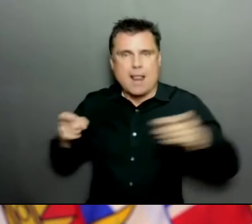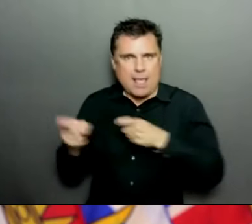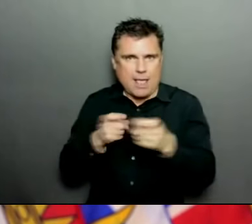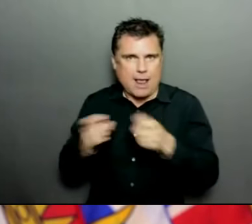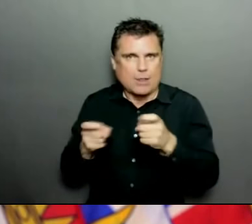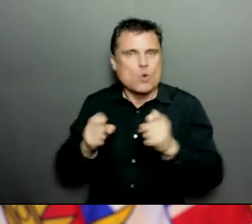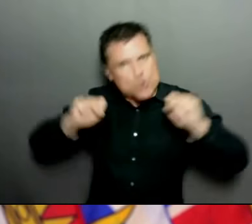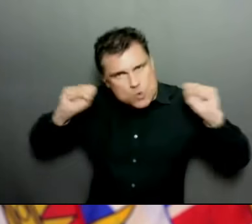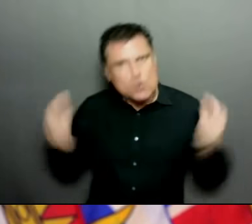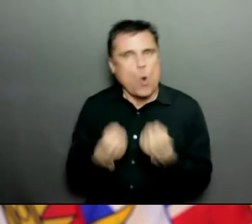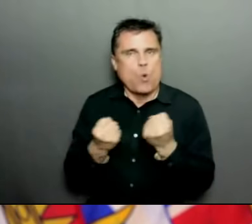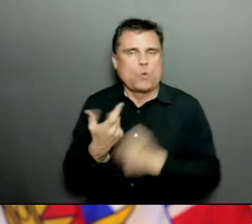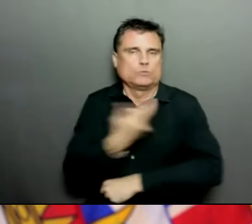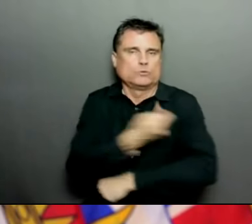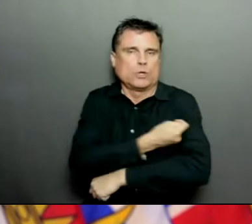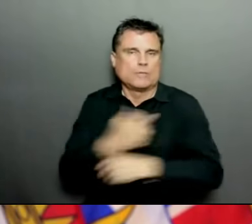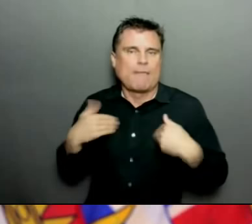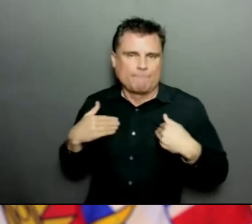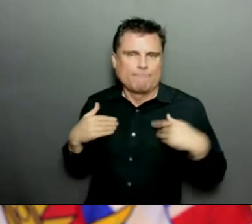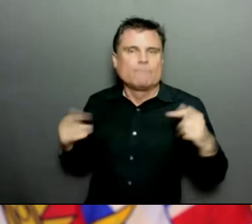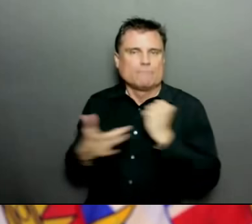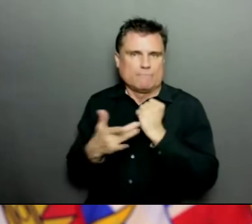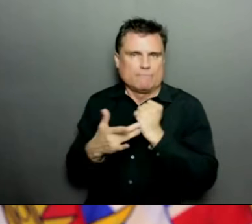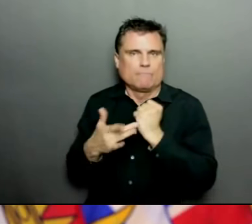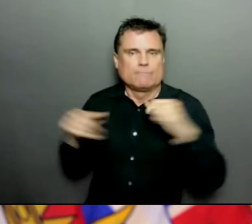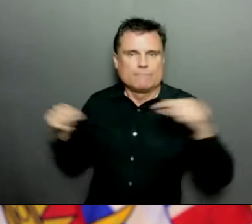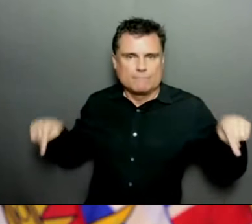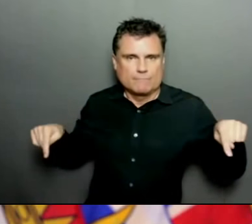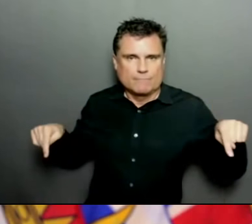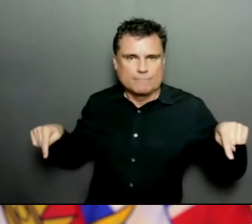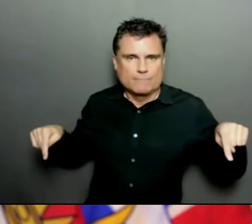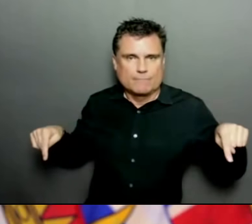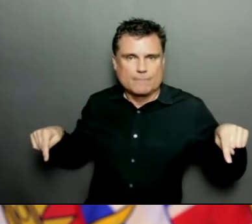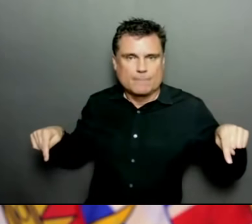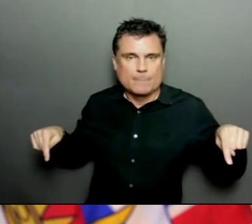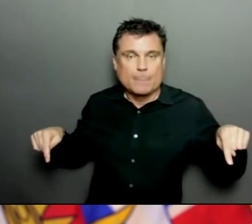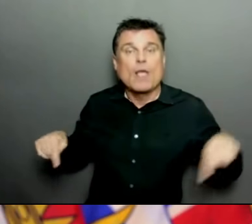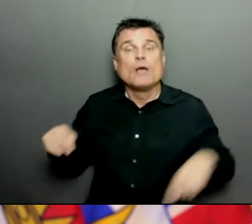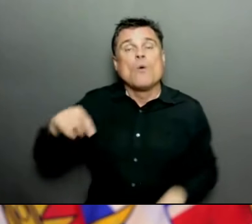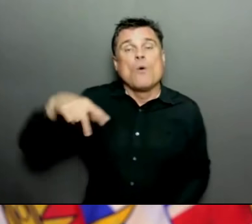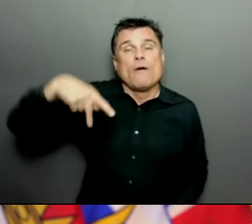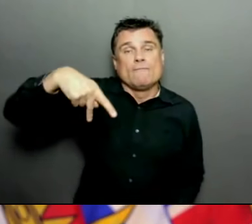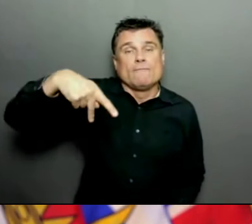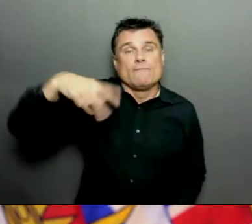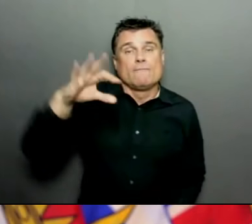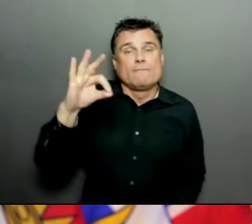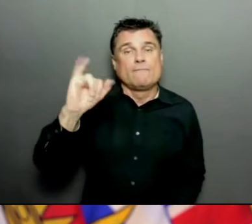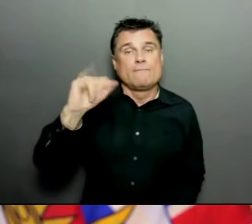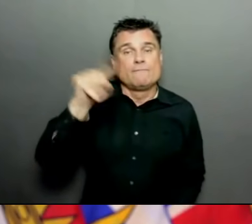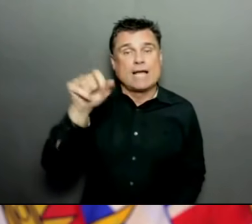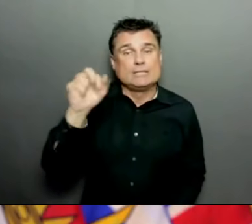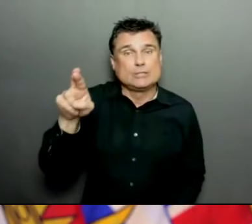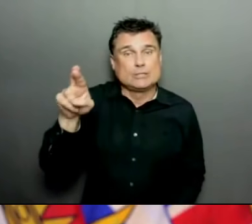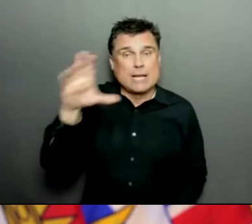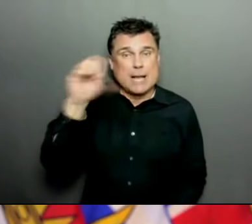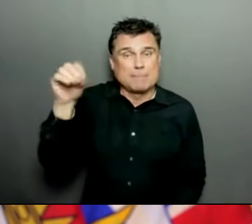Pfizer still requires us to only deliver vaccine at the point of arrival of the shippers with the ultralow temperature freezers on